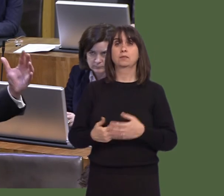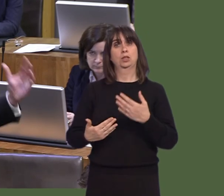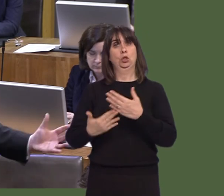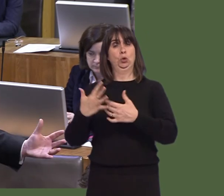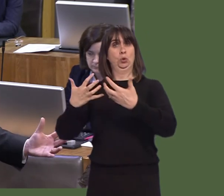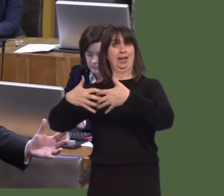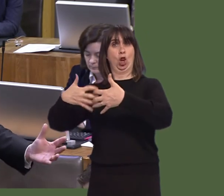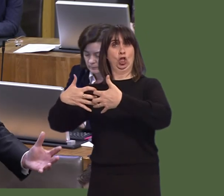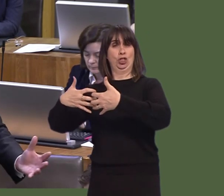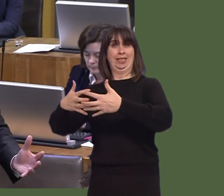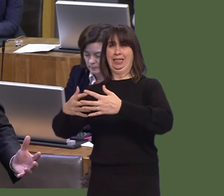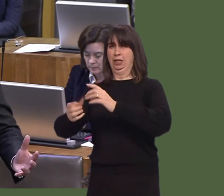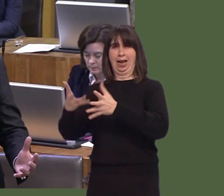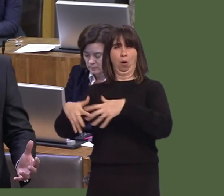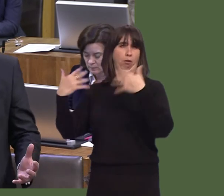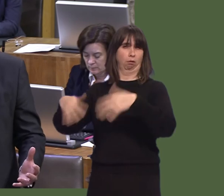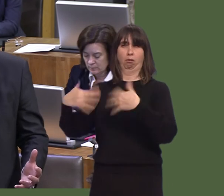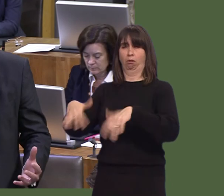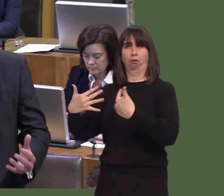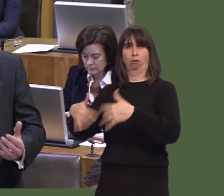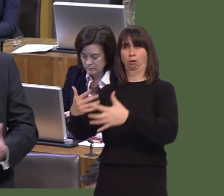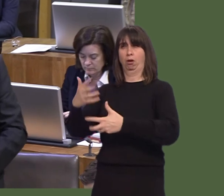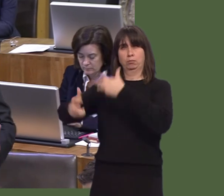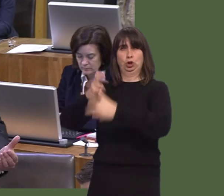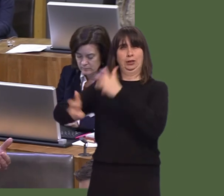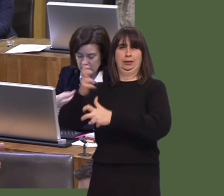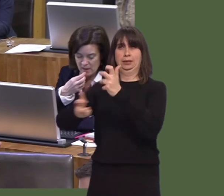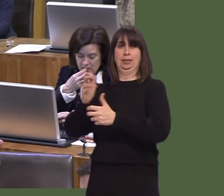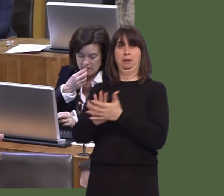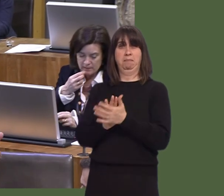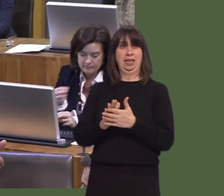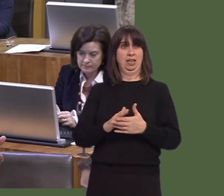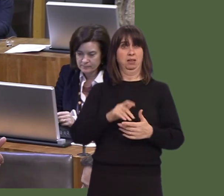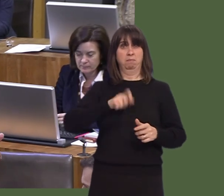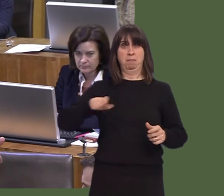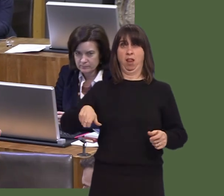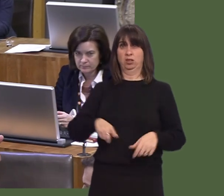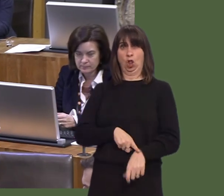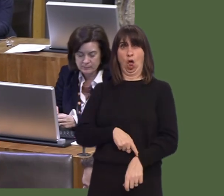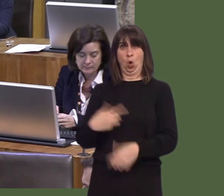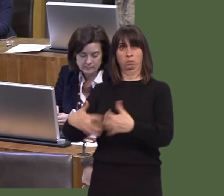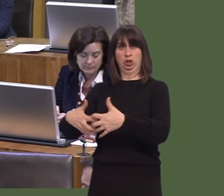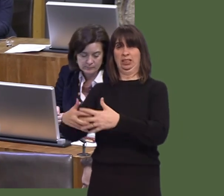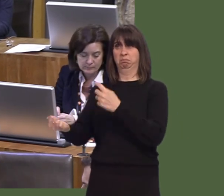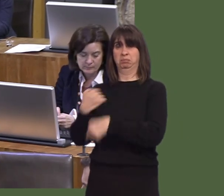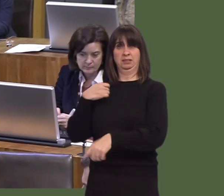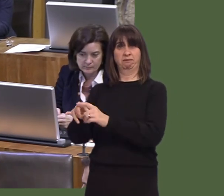What steps is the Welsh Government taking to improve the welfare of puppies and dogs in Wales?